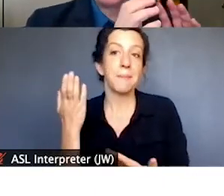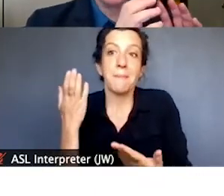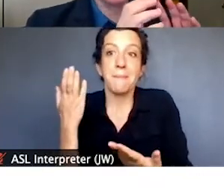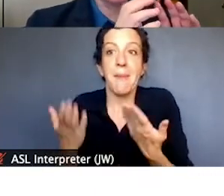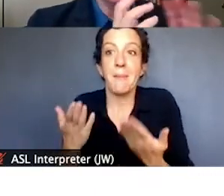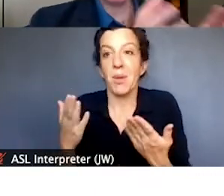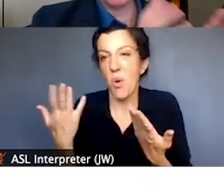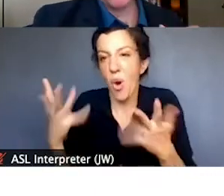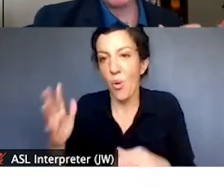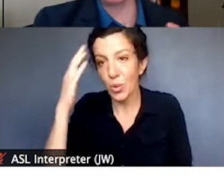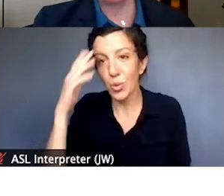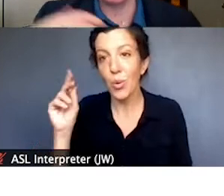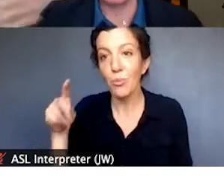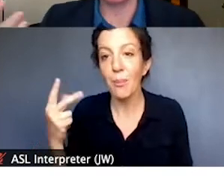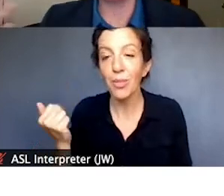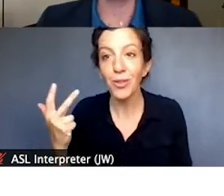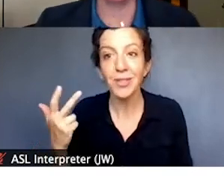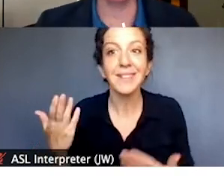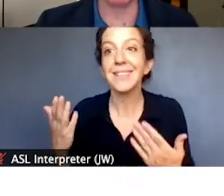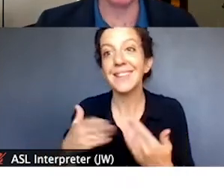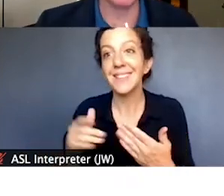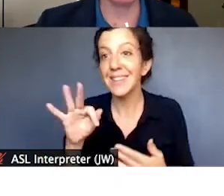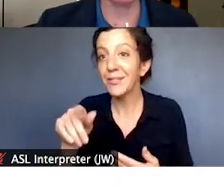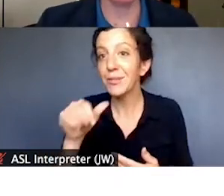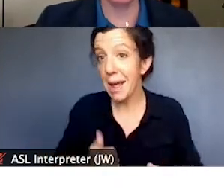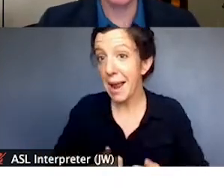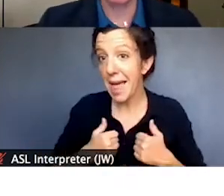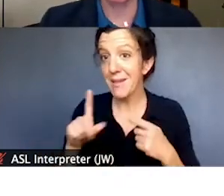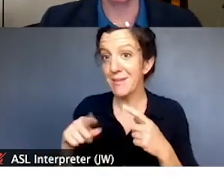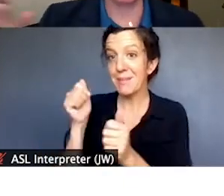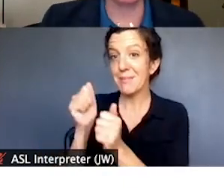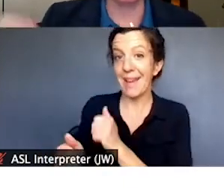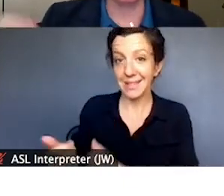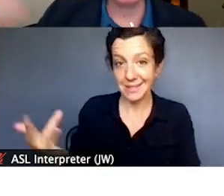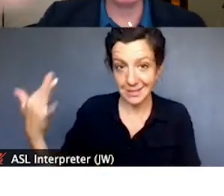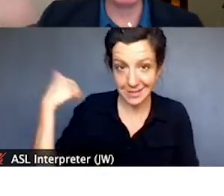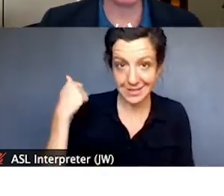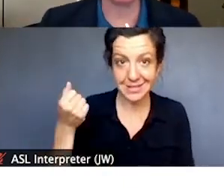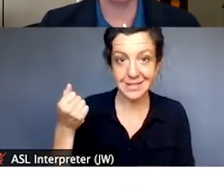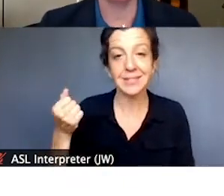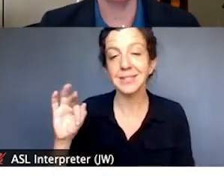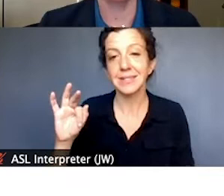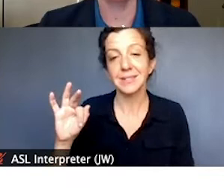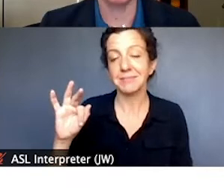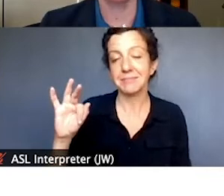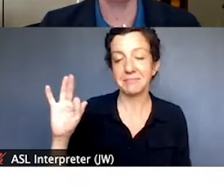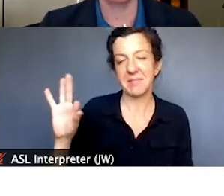from individual homes and the business property taxes. And so allowing business property taxes to shift